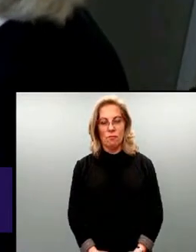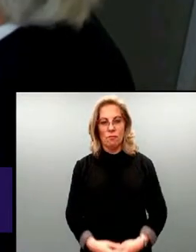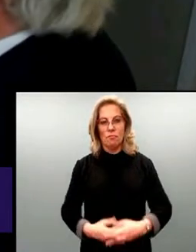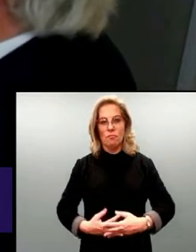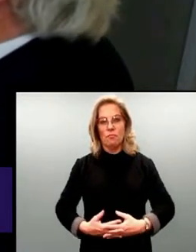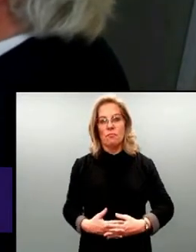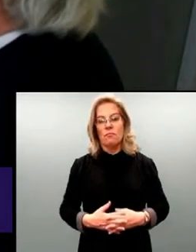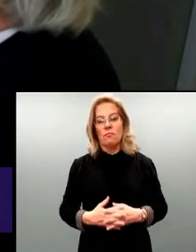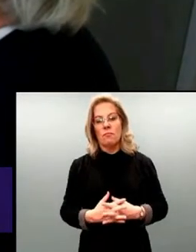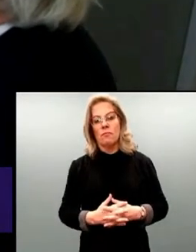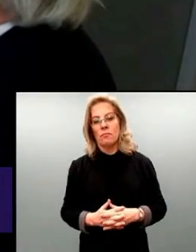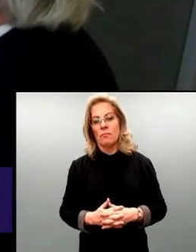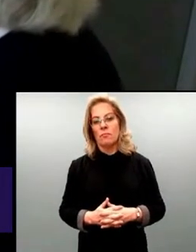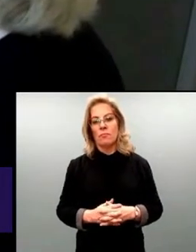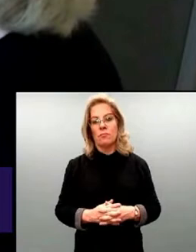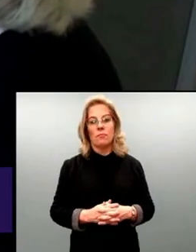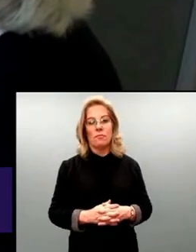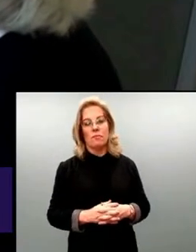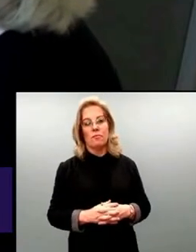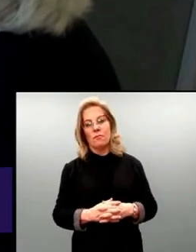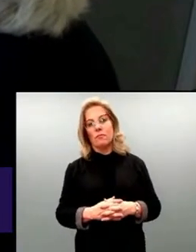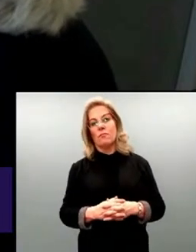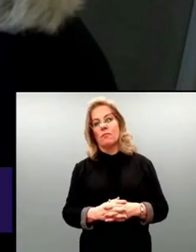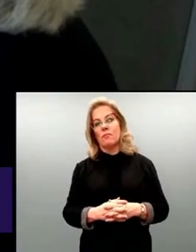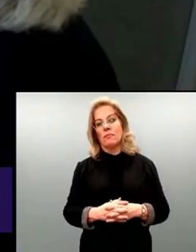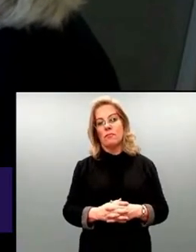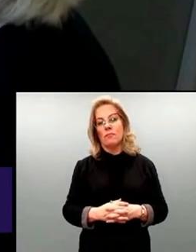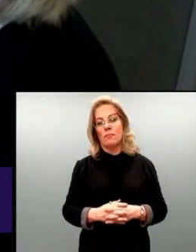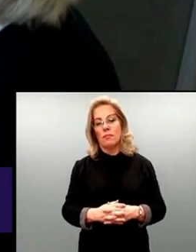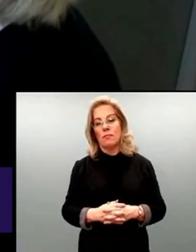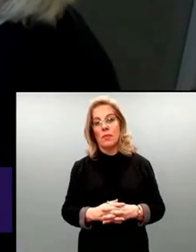Can I raise with you one of the recommendations you make at the end of your